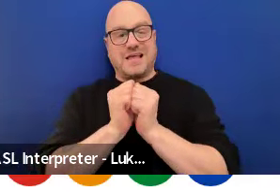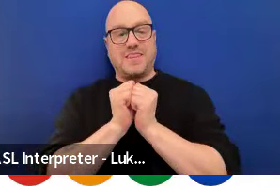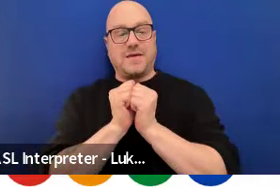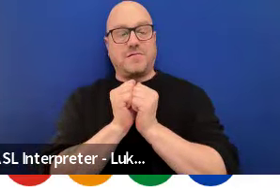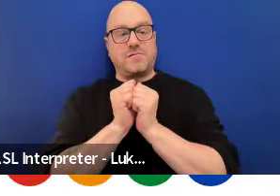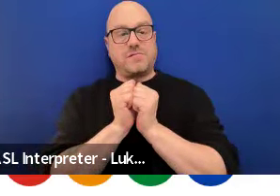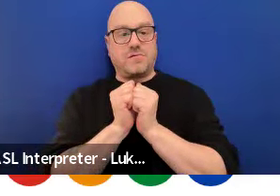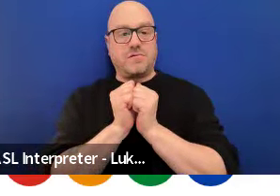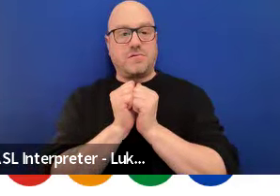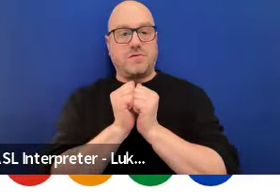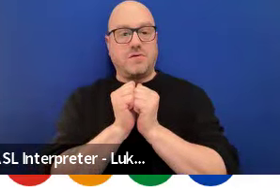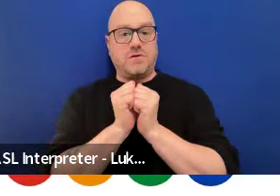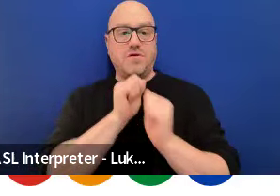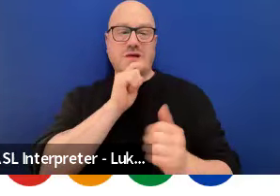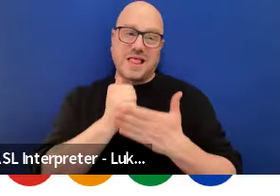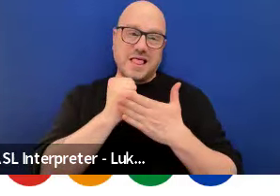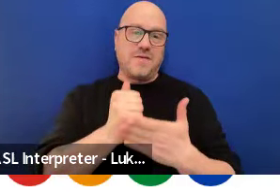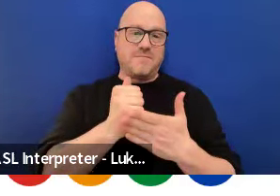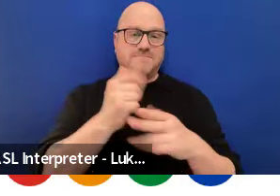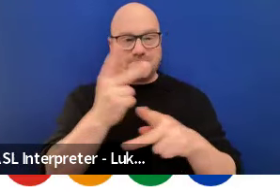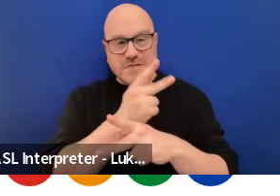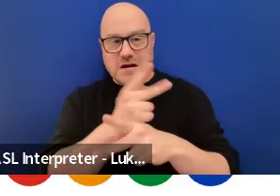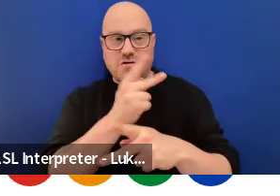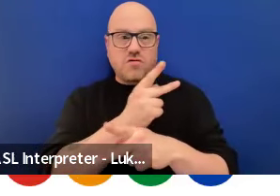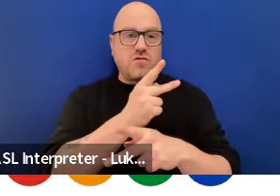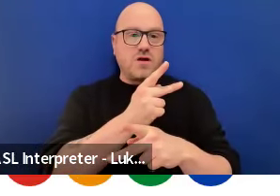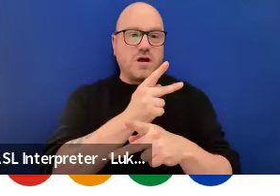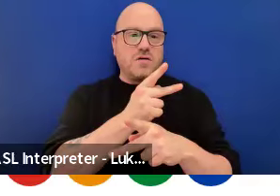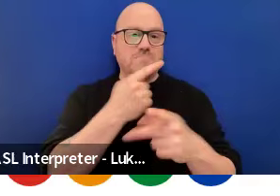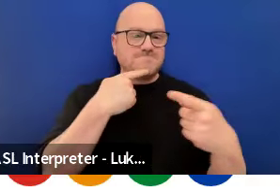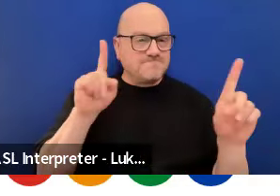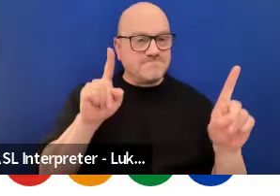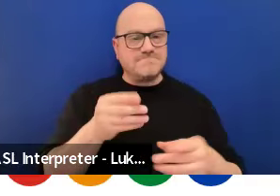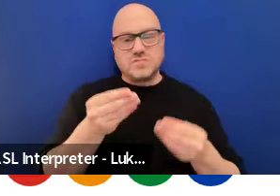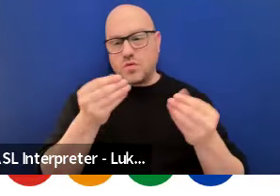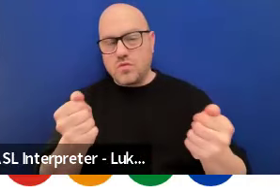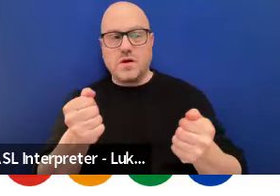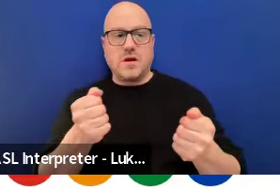THIS IS A HUGE MOMENT FOR US IN THAT COLLECTIVELY WE'LL BE ABLE